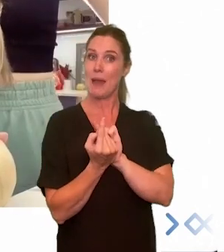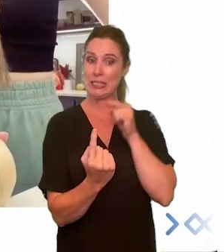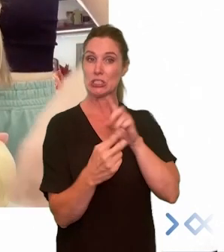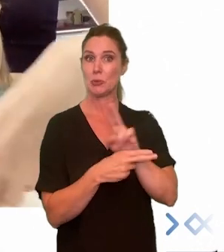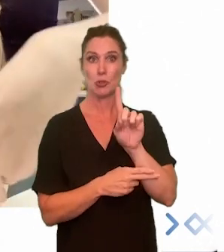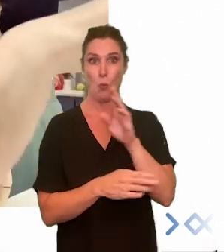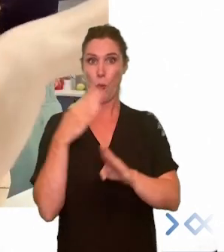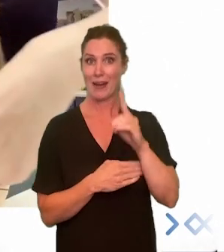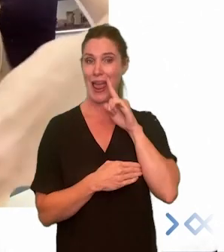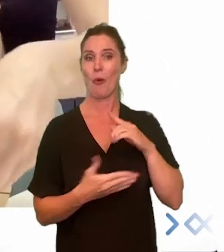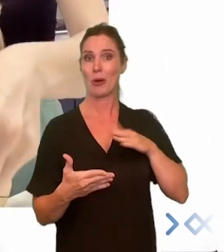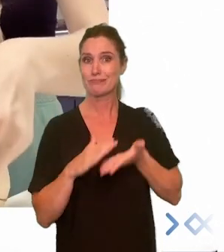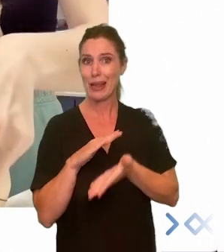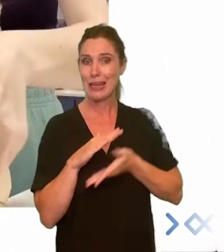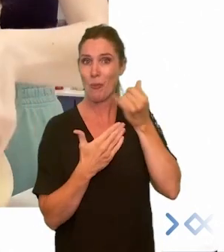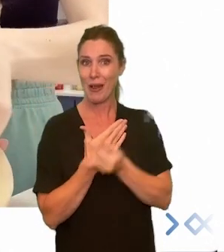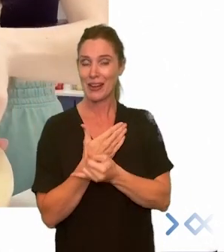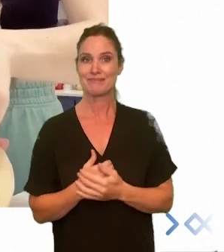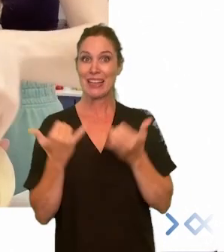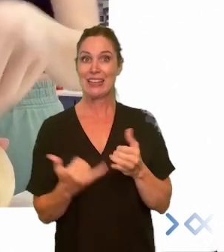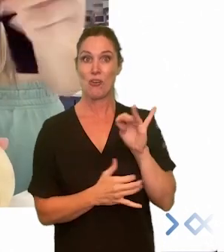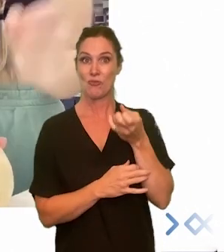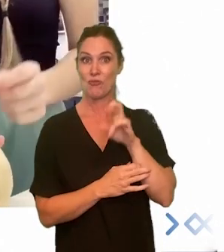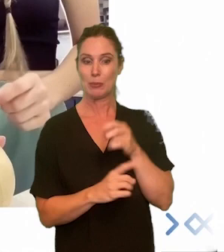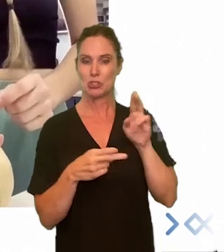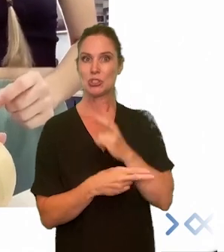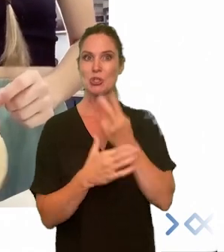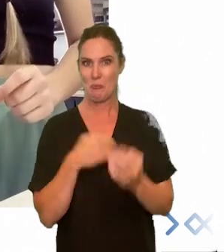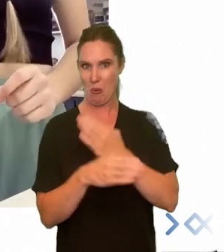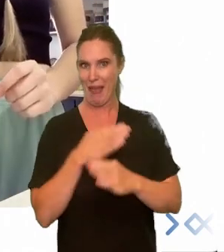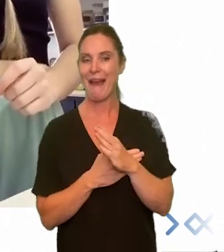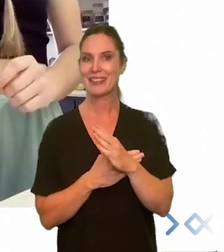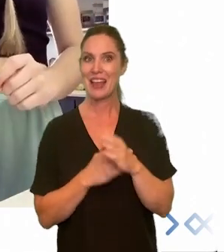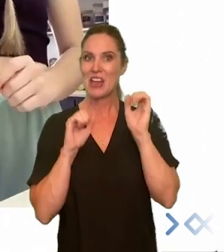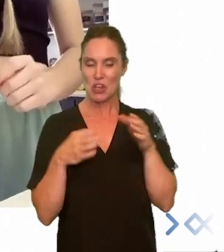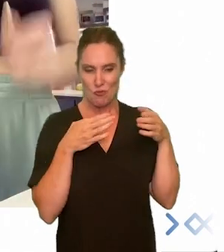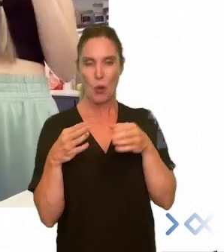Now with Fiber, she's using both hands. She's been able to focus more on her recipes and less on her grasp.